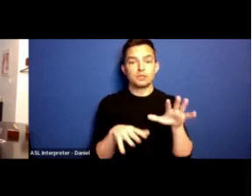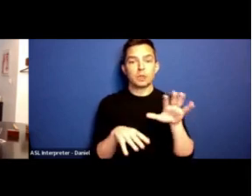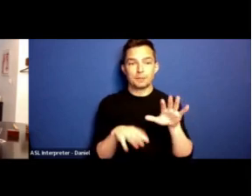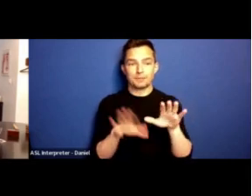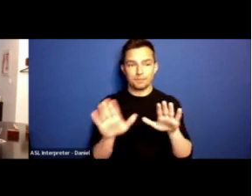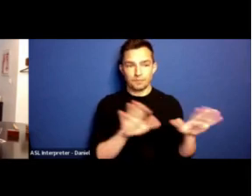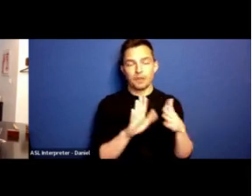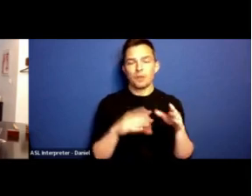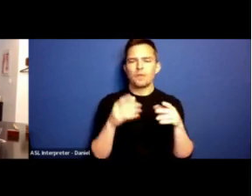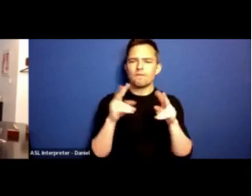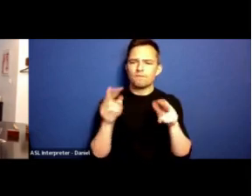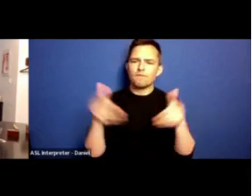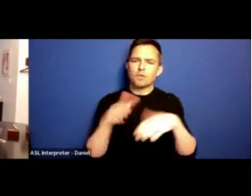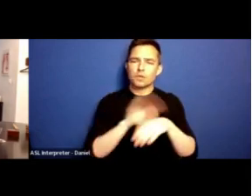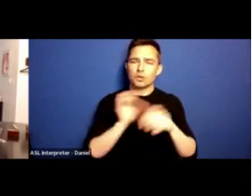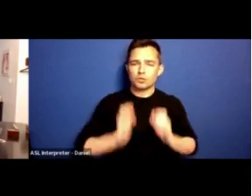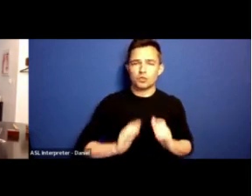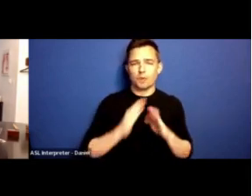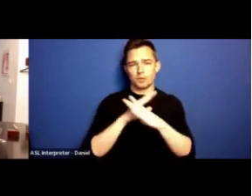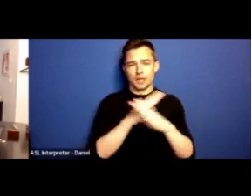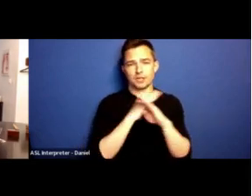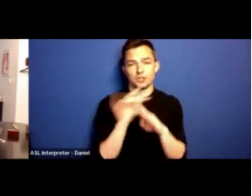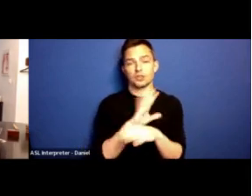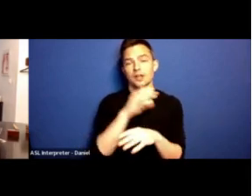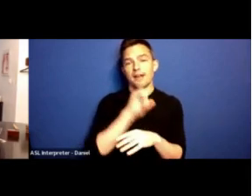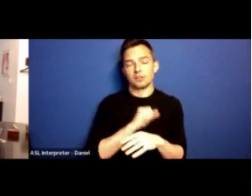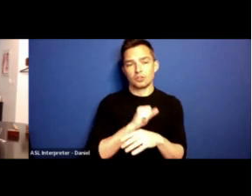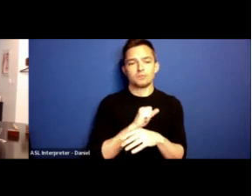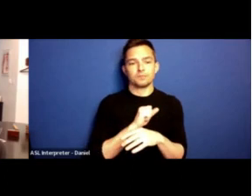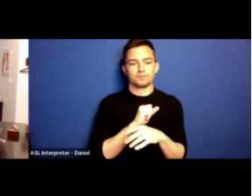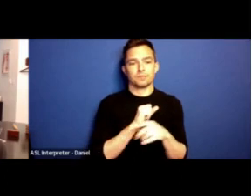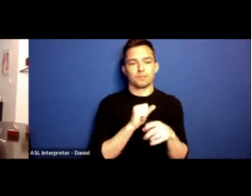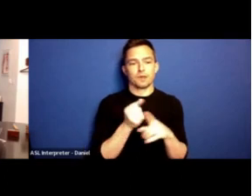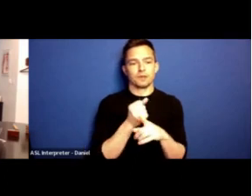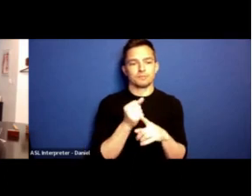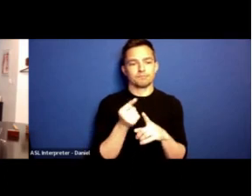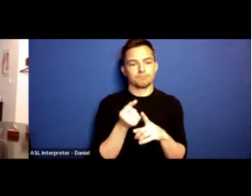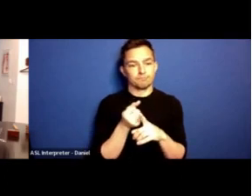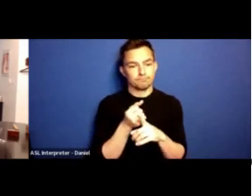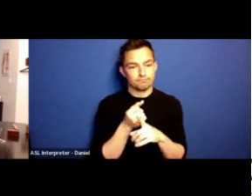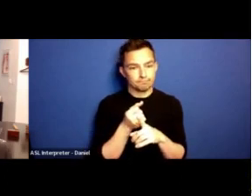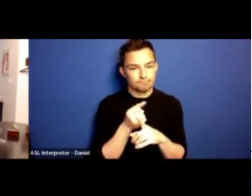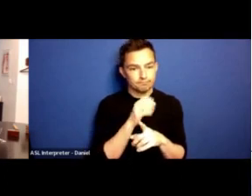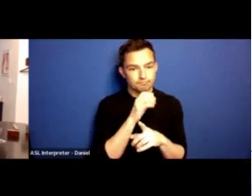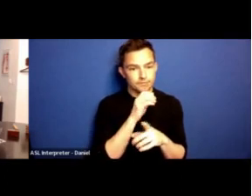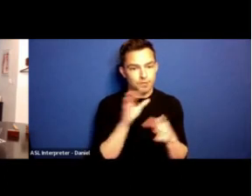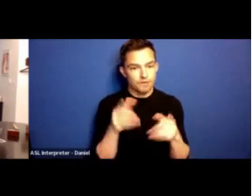consumer protection. And we also prevent elder abuse. Next slide. Generally, people don't even